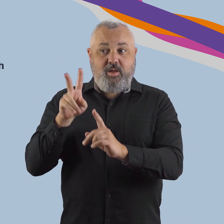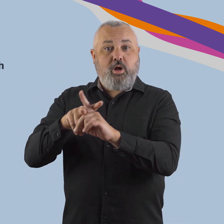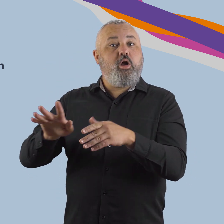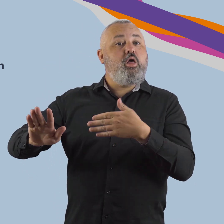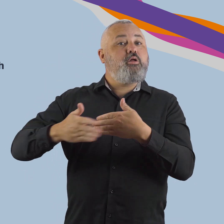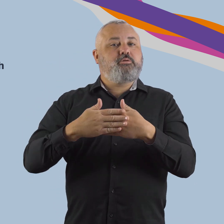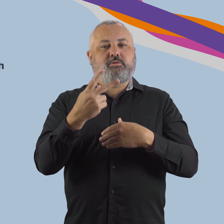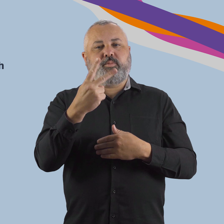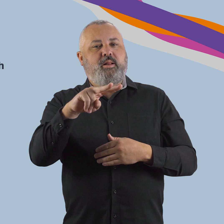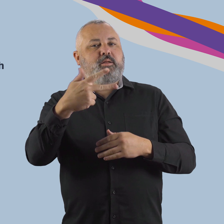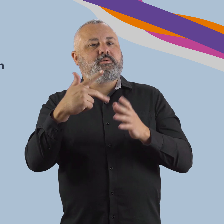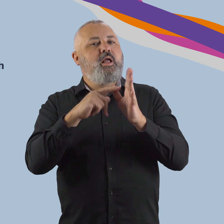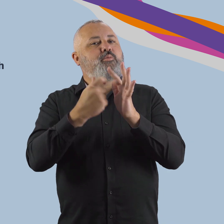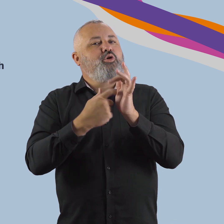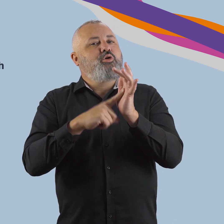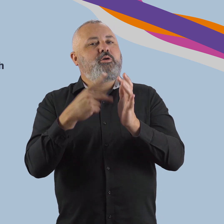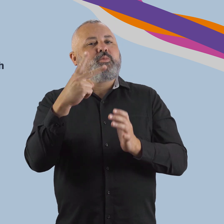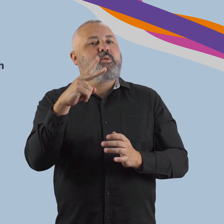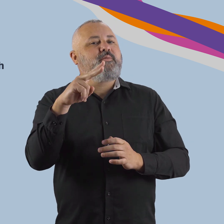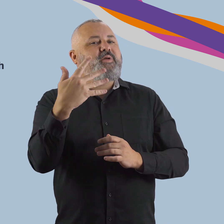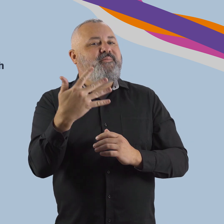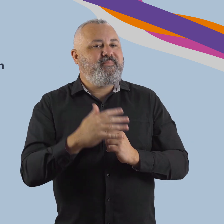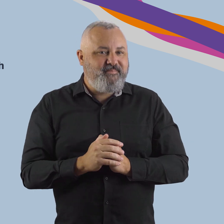Applications close April 28, 2025.